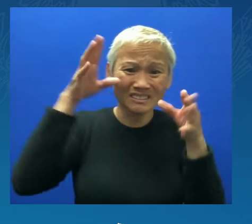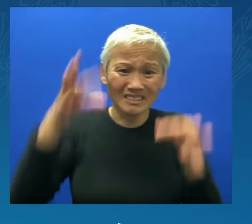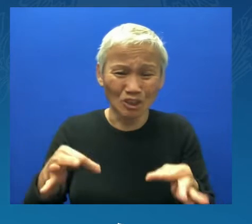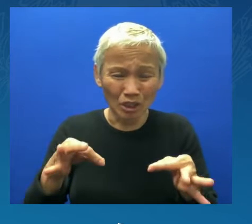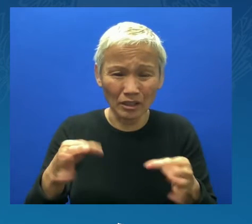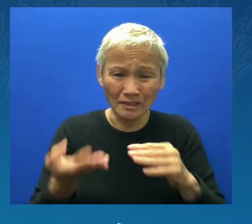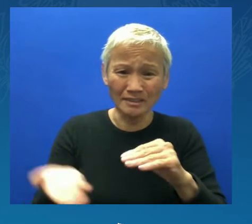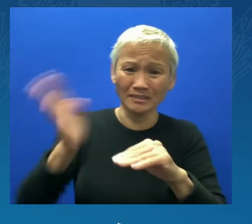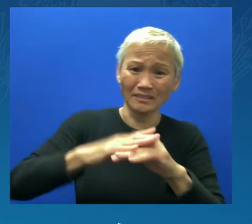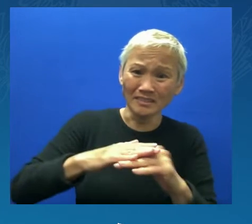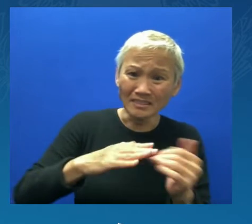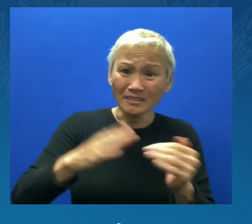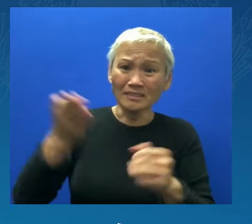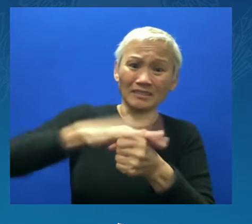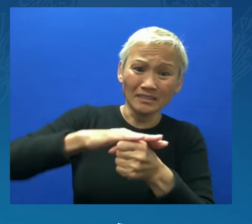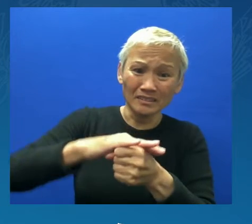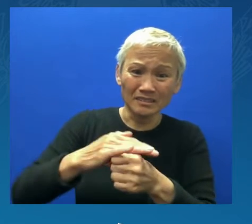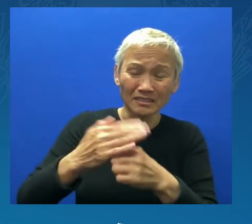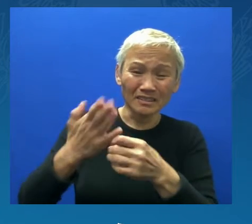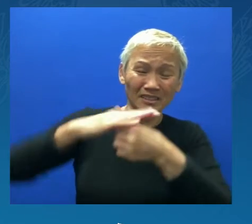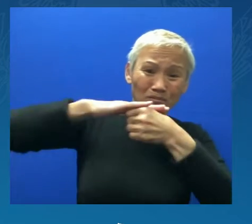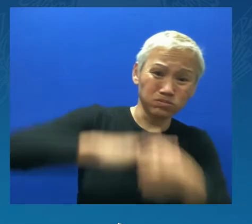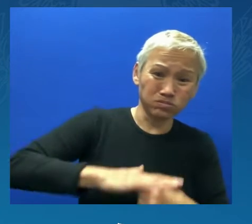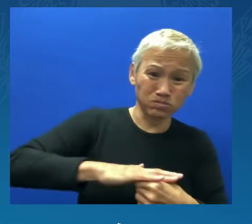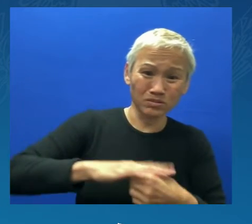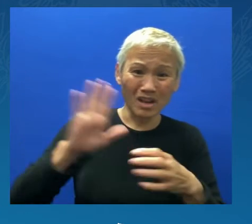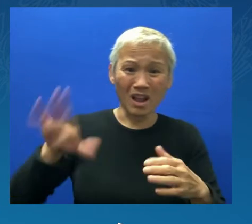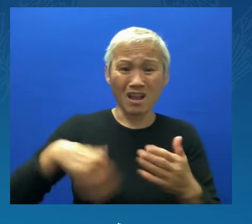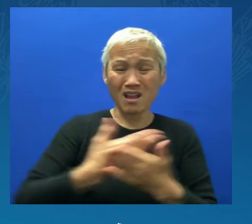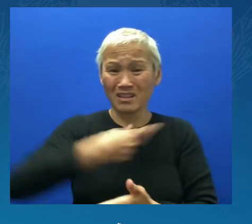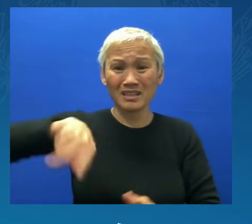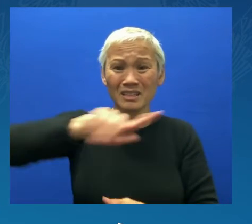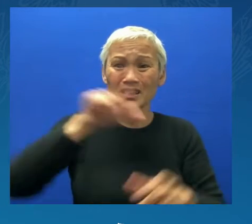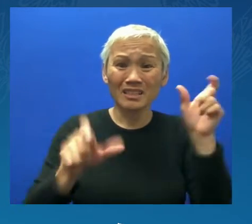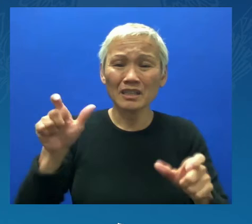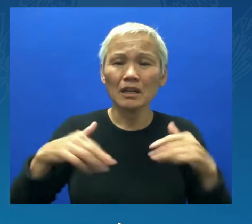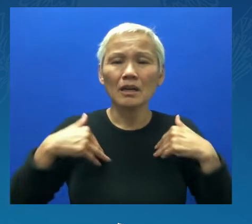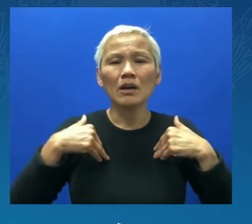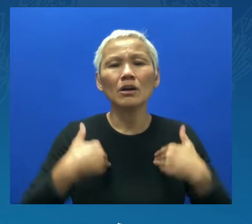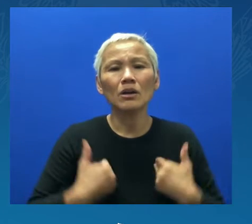already feeling exhausted and underpaid,